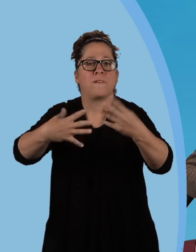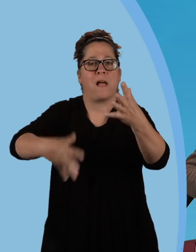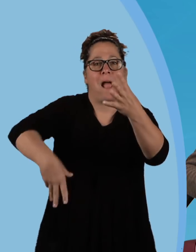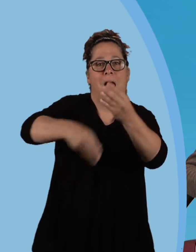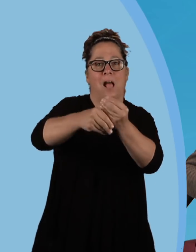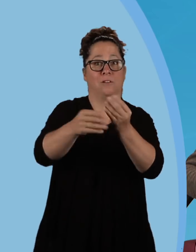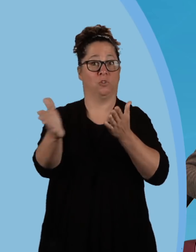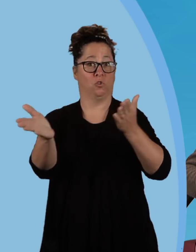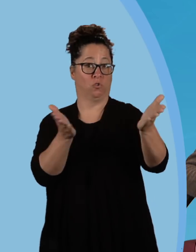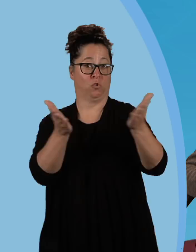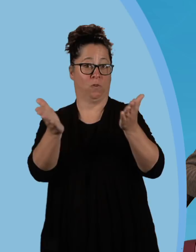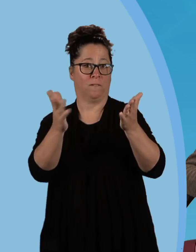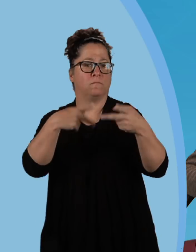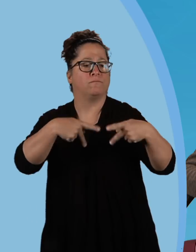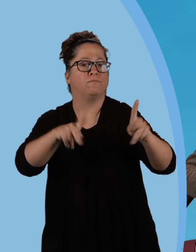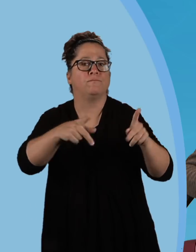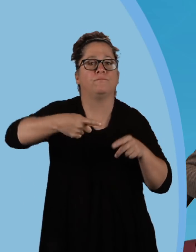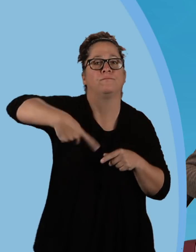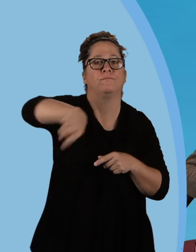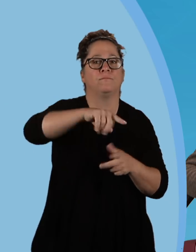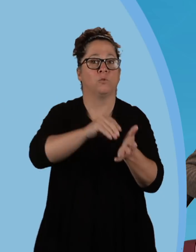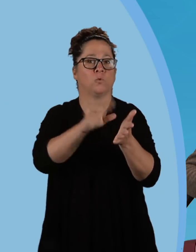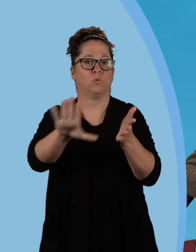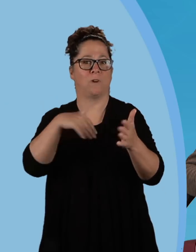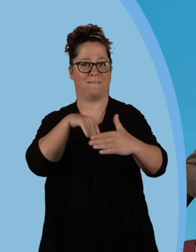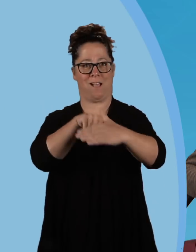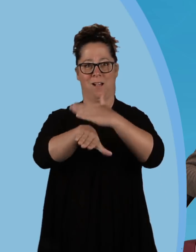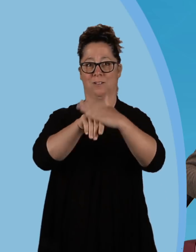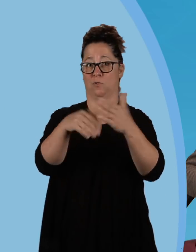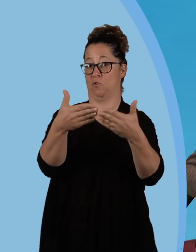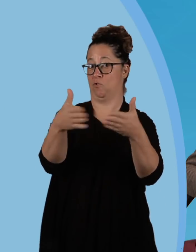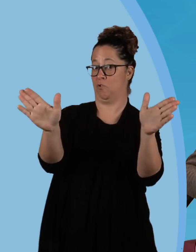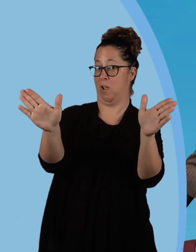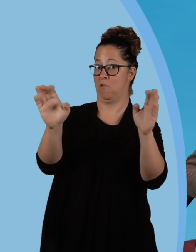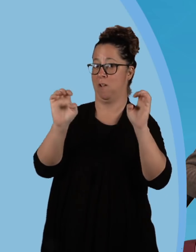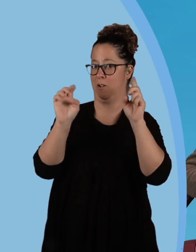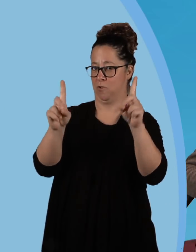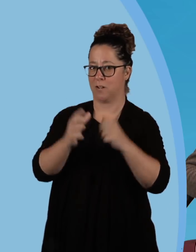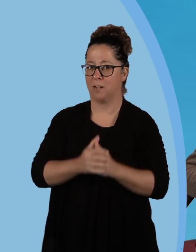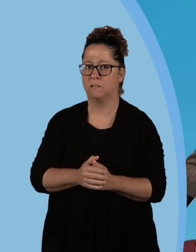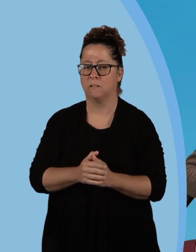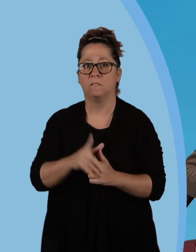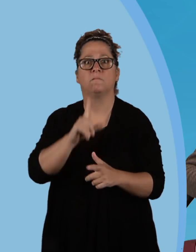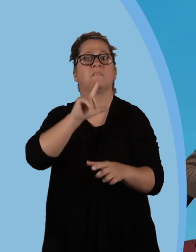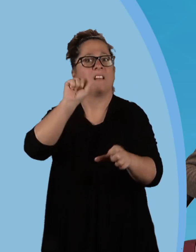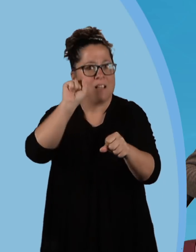is to provide supplemental services that allow the student to access the general education.